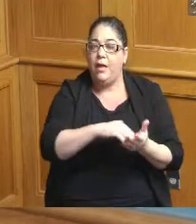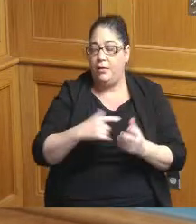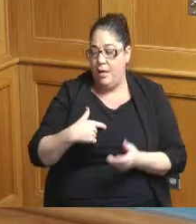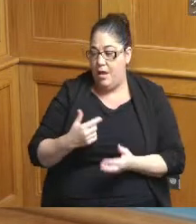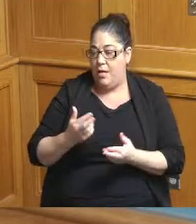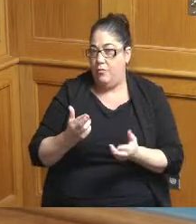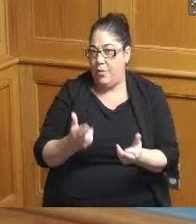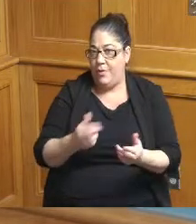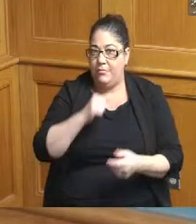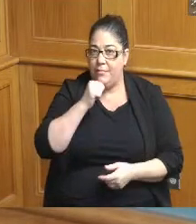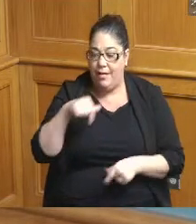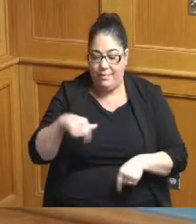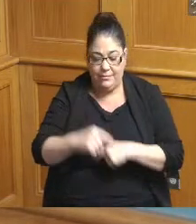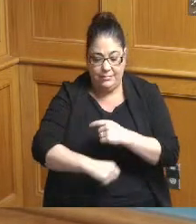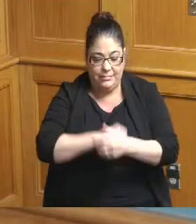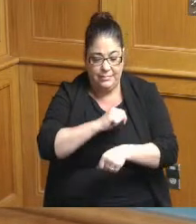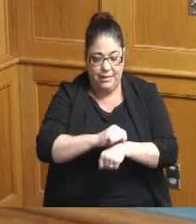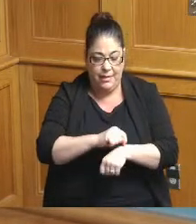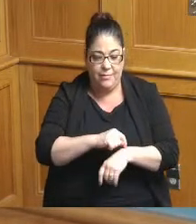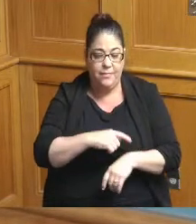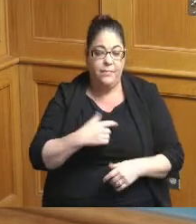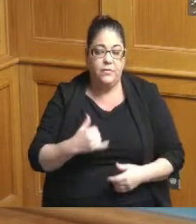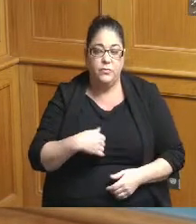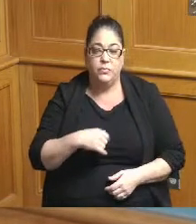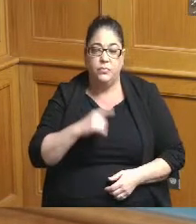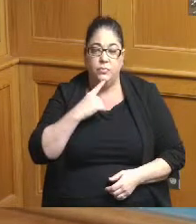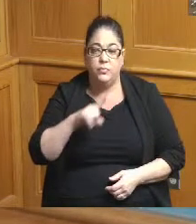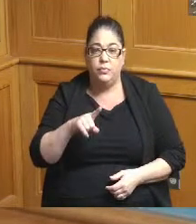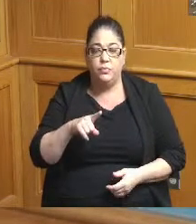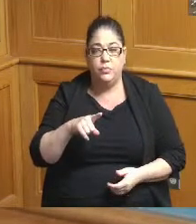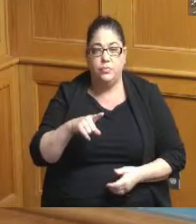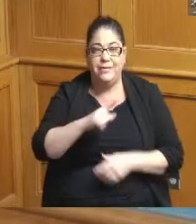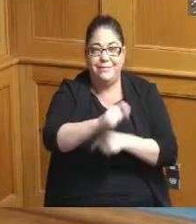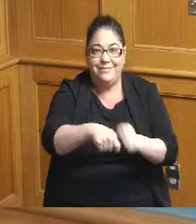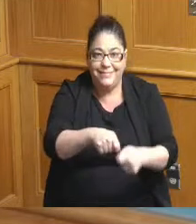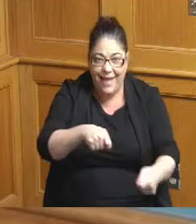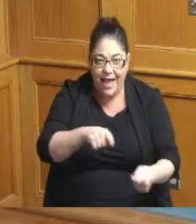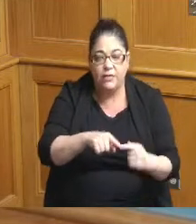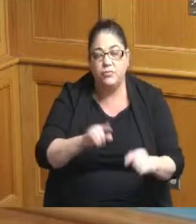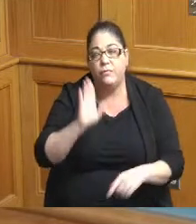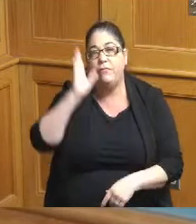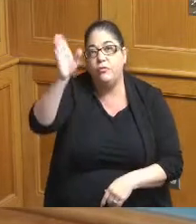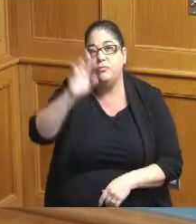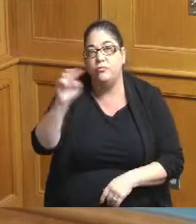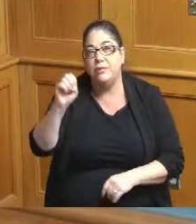at this time trying this payment tying this payment to Future refinancing of Hotel occupancy